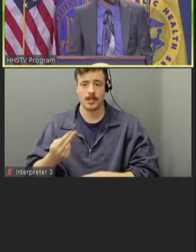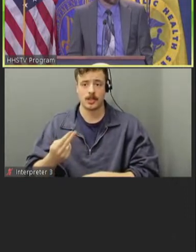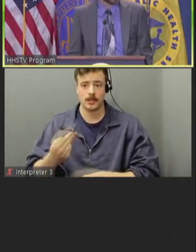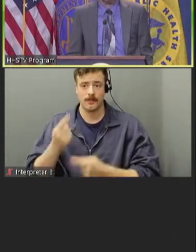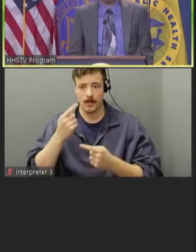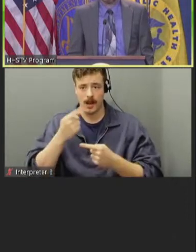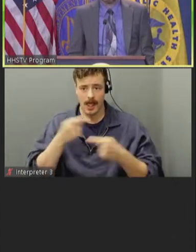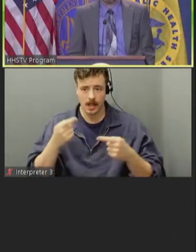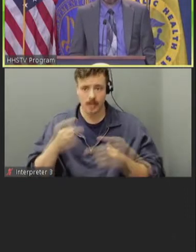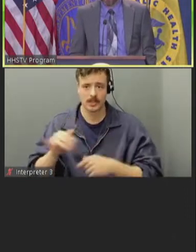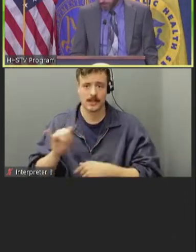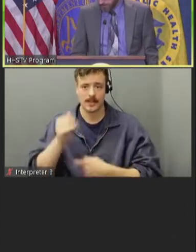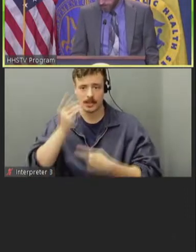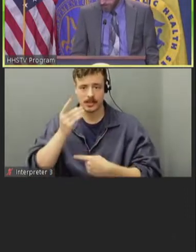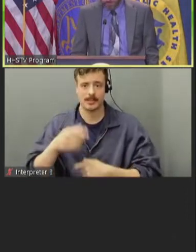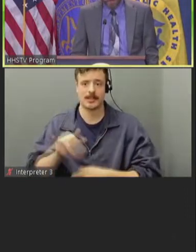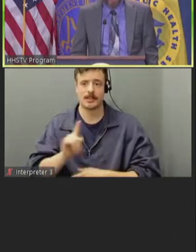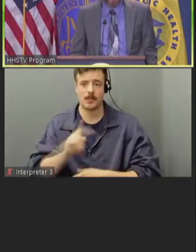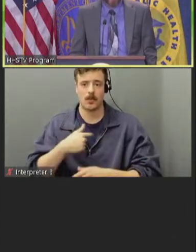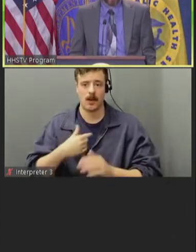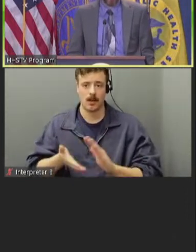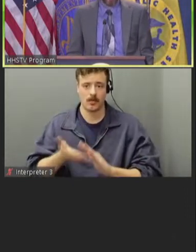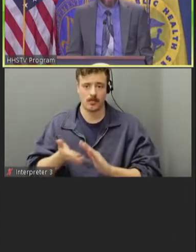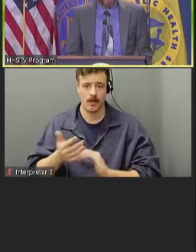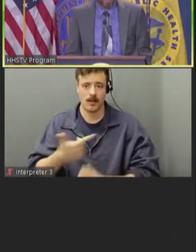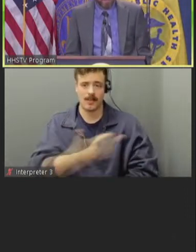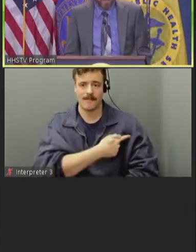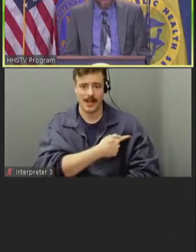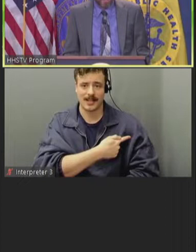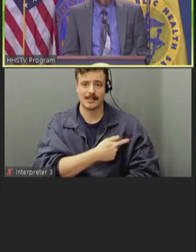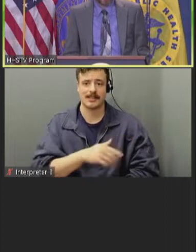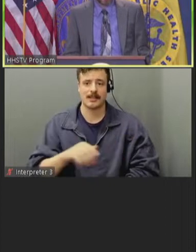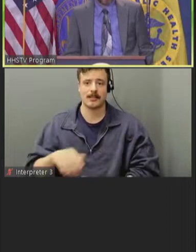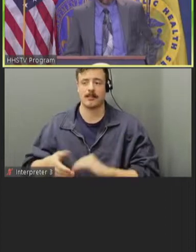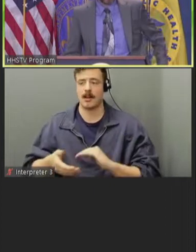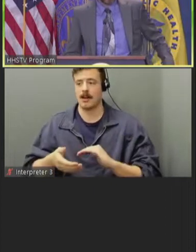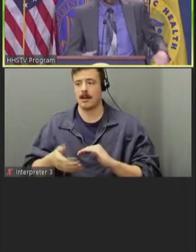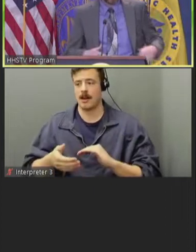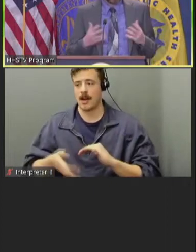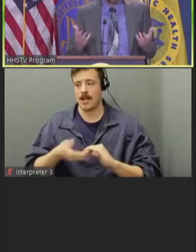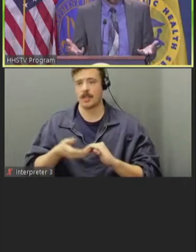I run the Vaccine Adjuvant Development Program. So what I'm going to do for the next few minutes, I'm